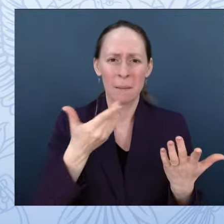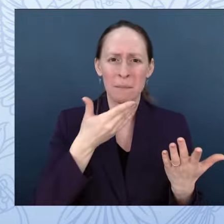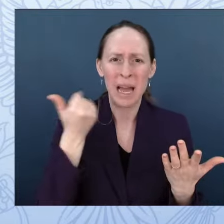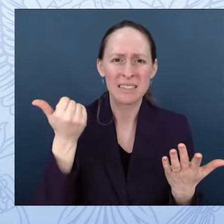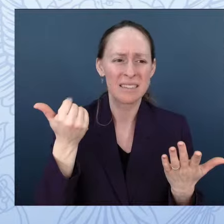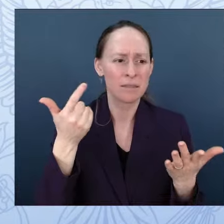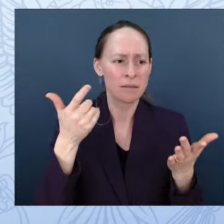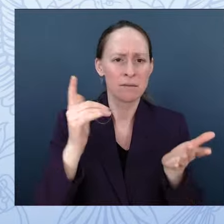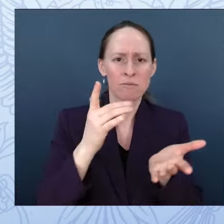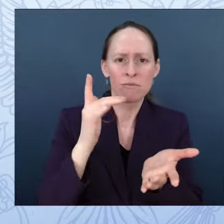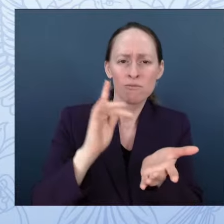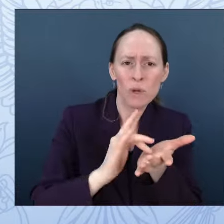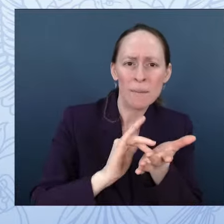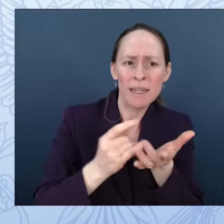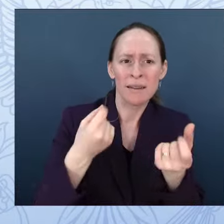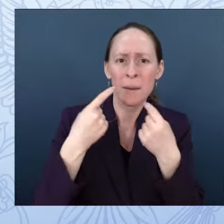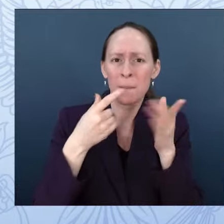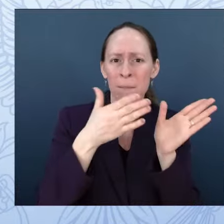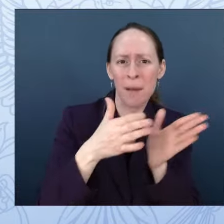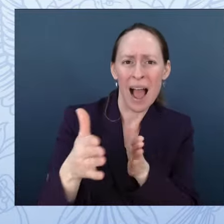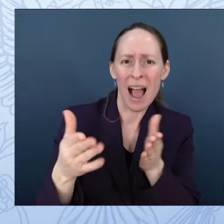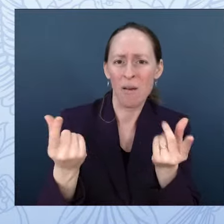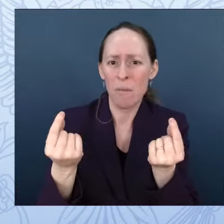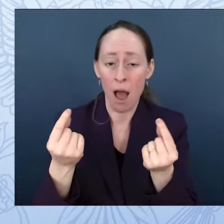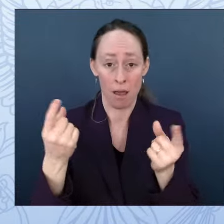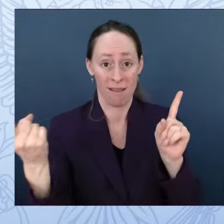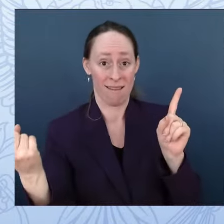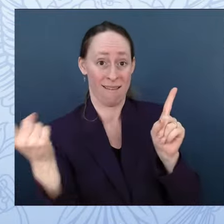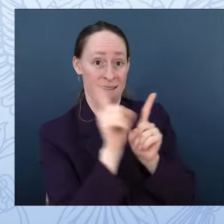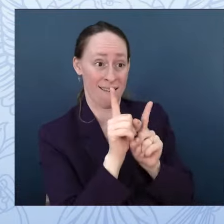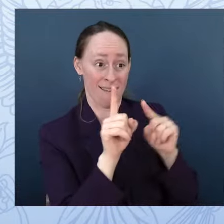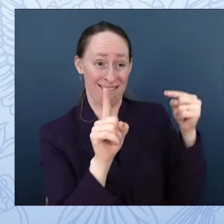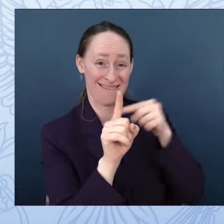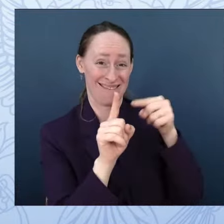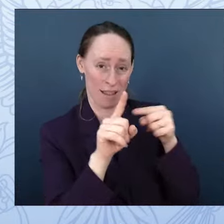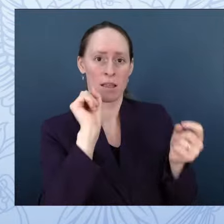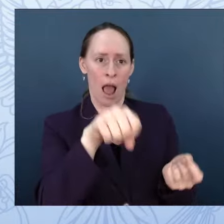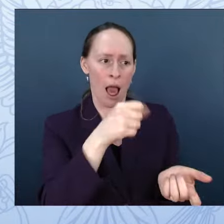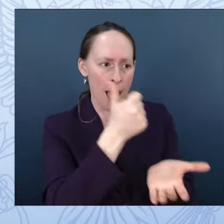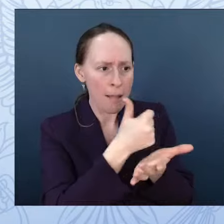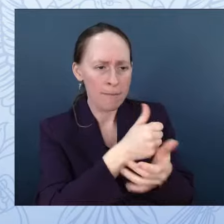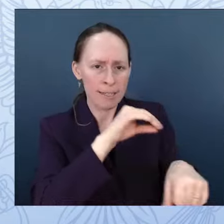I'm proud of the work that we're doing it at Aetna to support this, of course, and for the many ways